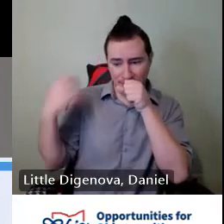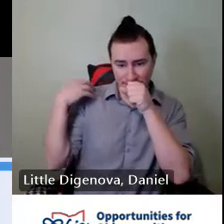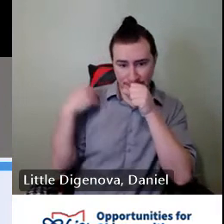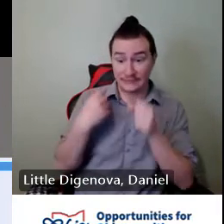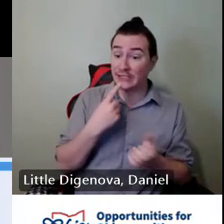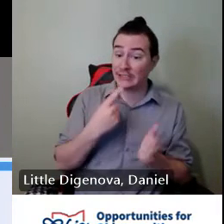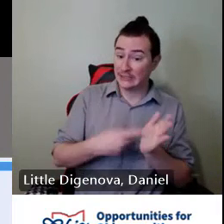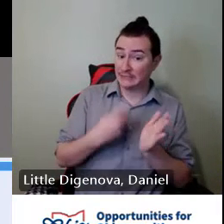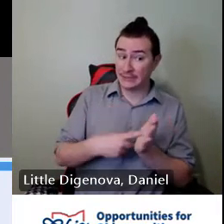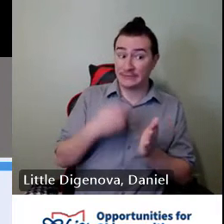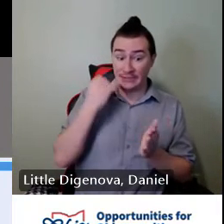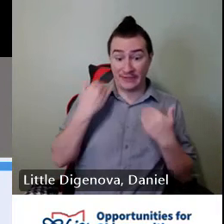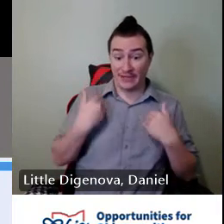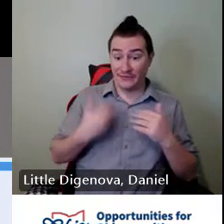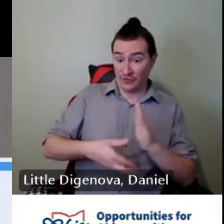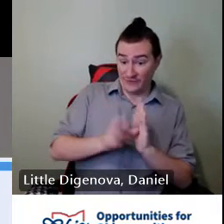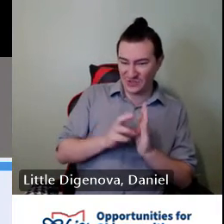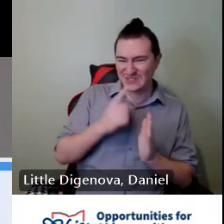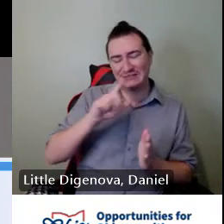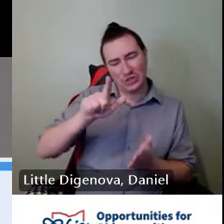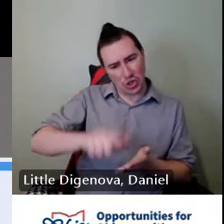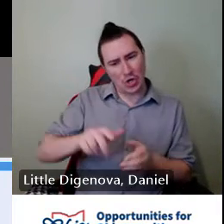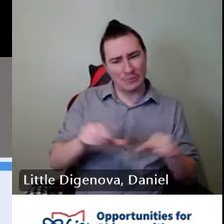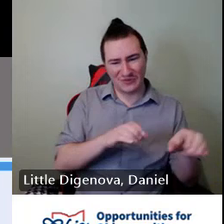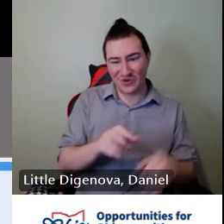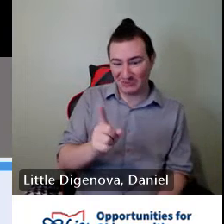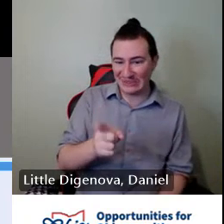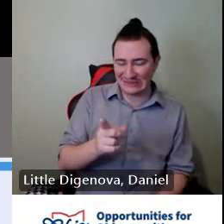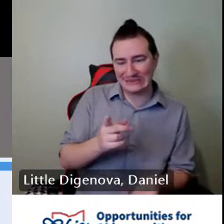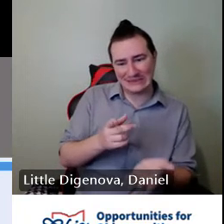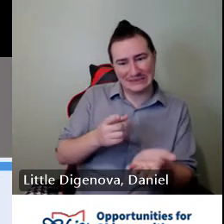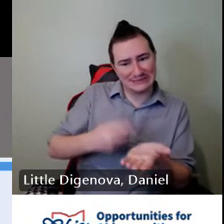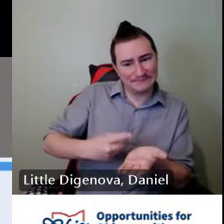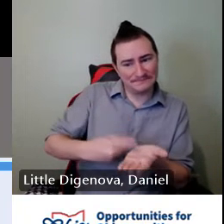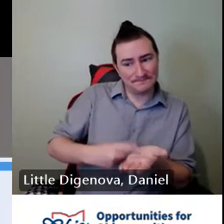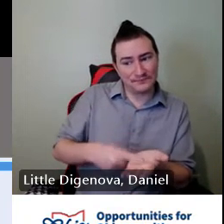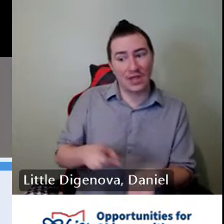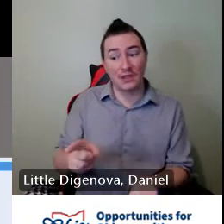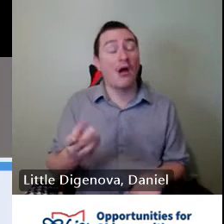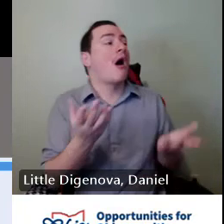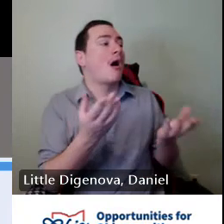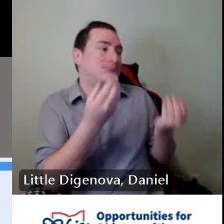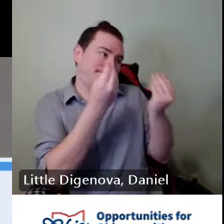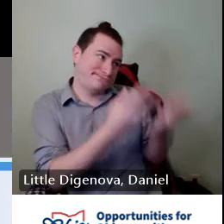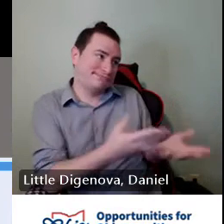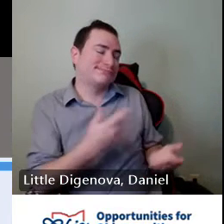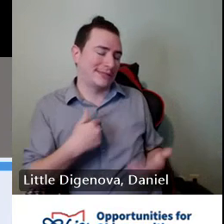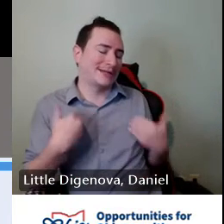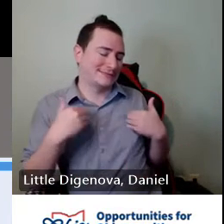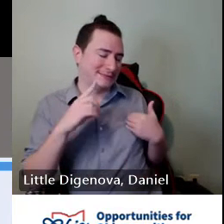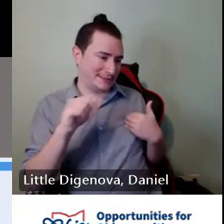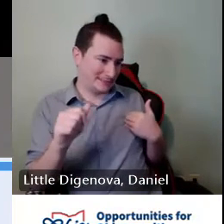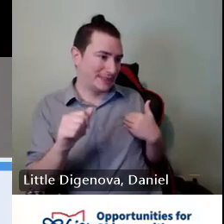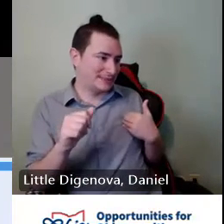indicate the disability is contributing to their low performance This disclosure may or may not include a request for a